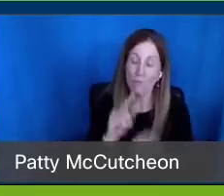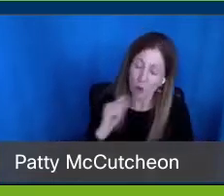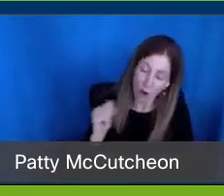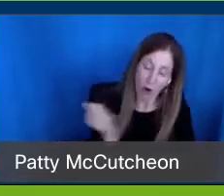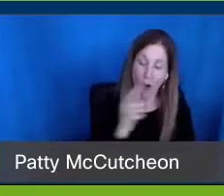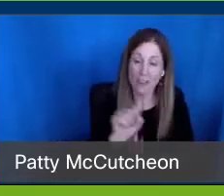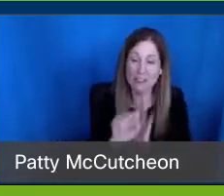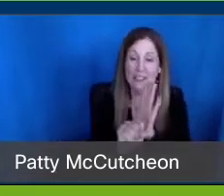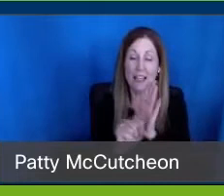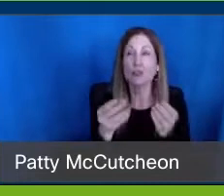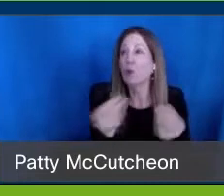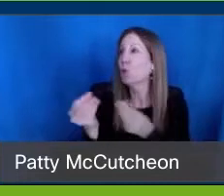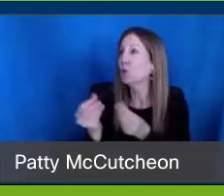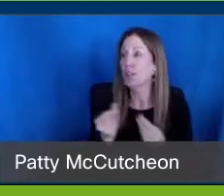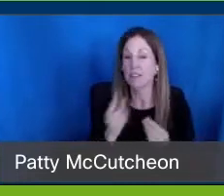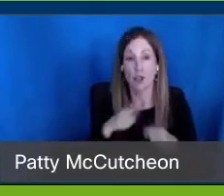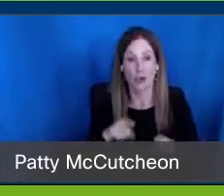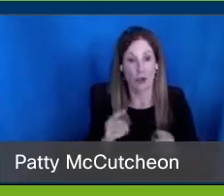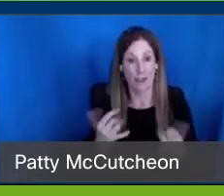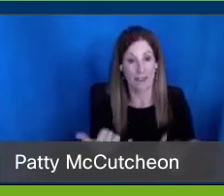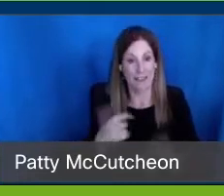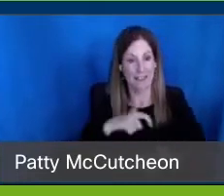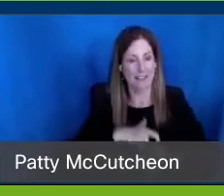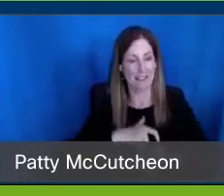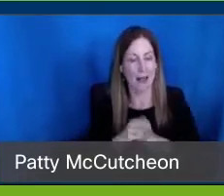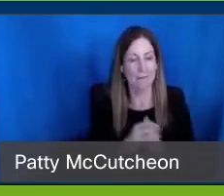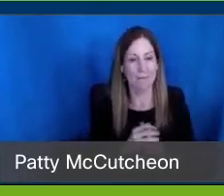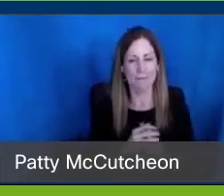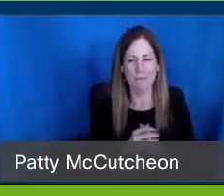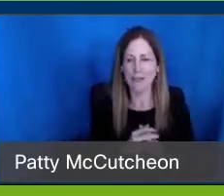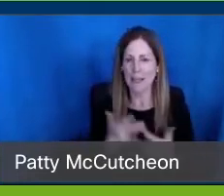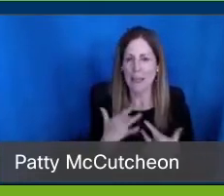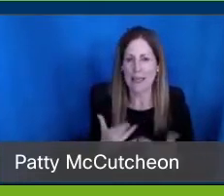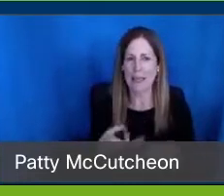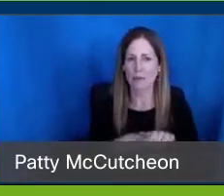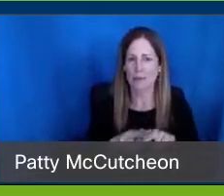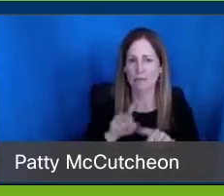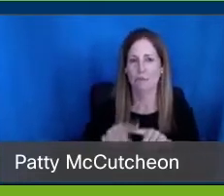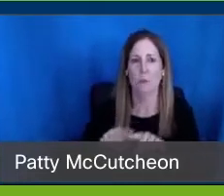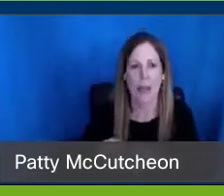and during this time of an increased reliance, we certainly see that tremendous amount